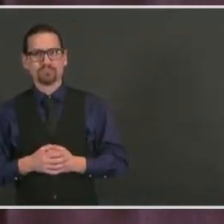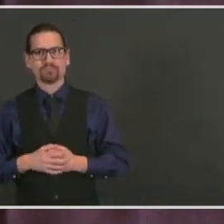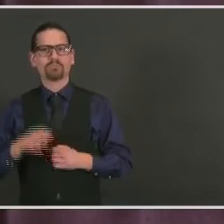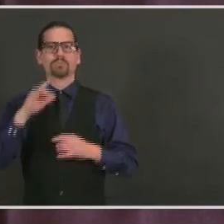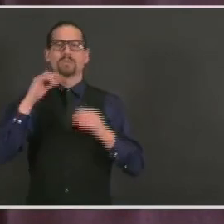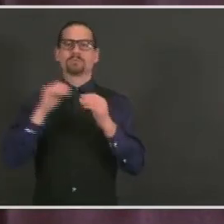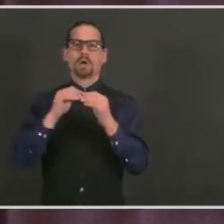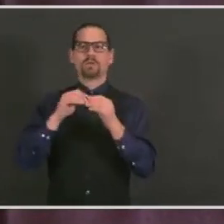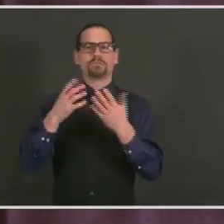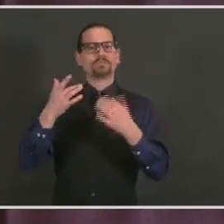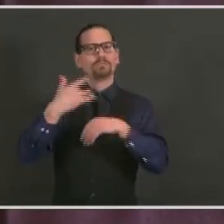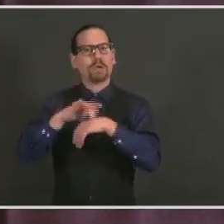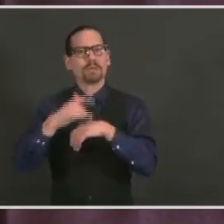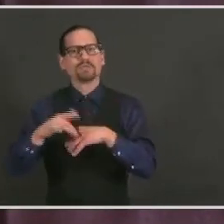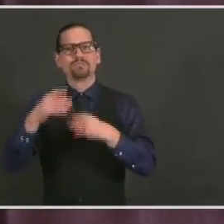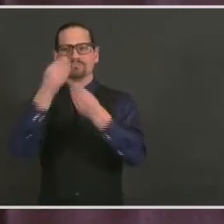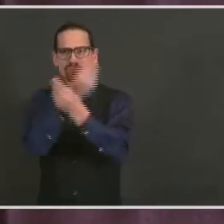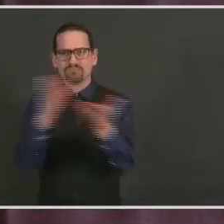AVAILABLE EVEN IF YOU DON'T